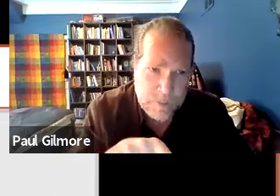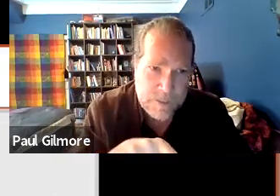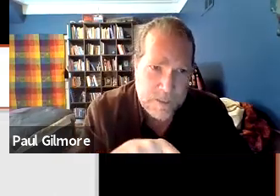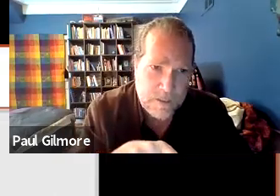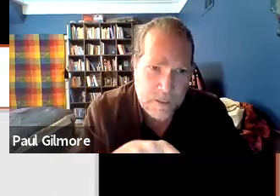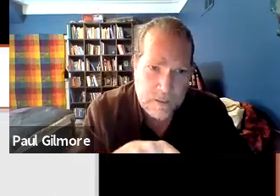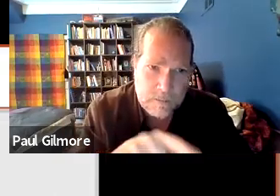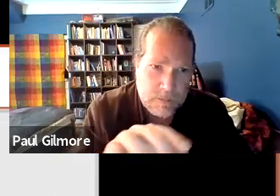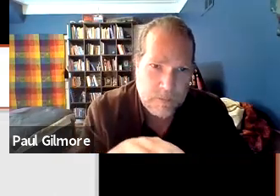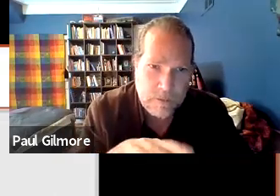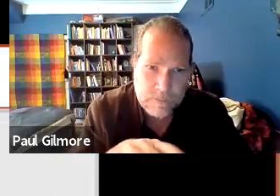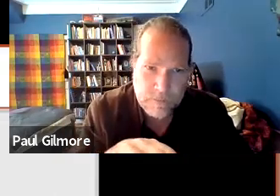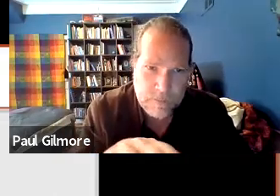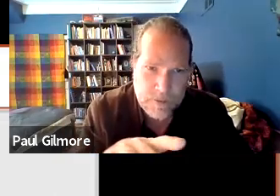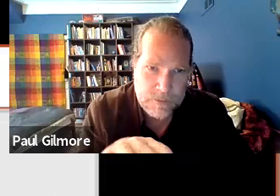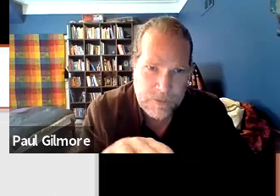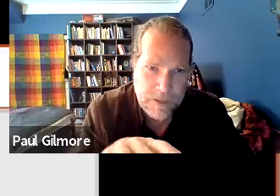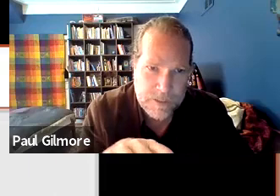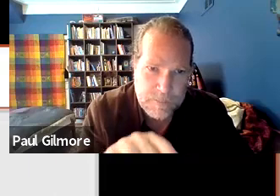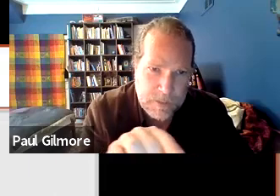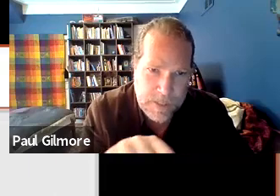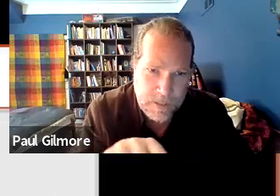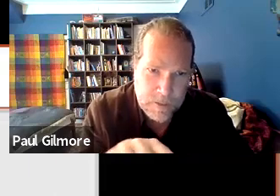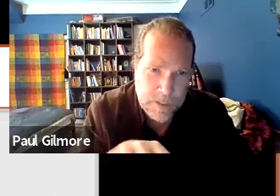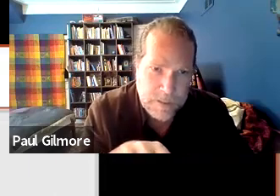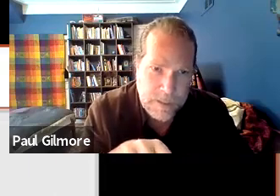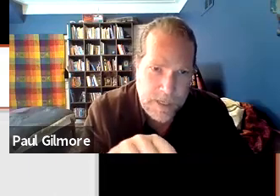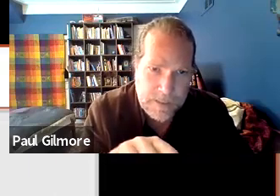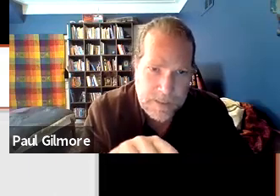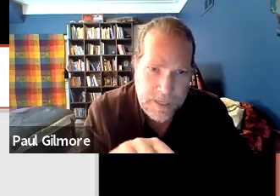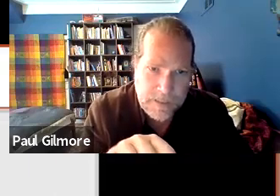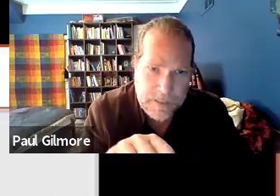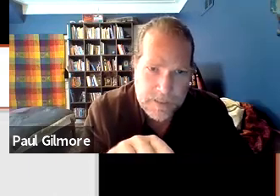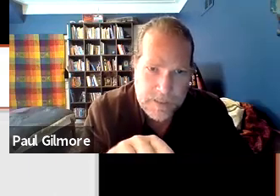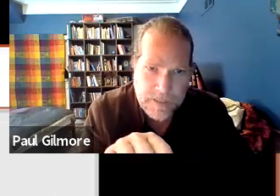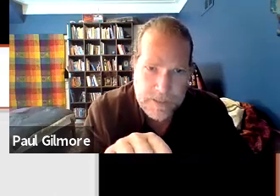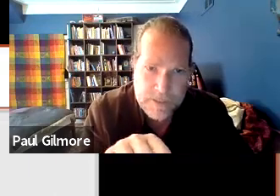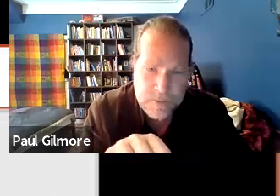numbers there, you know, hundreds of 1000s. But take a look in the 1880s and 90s and